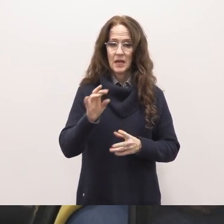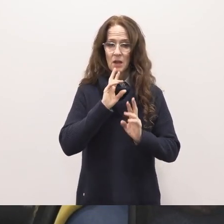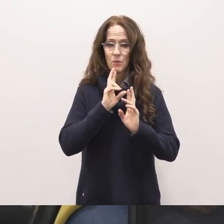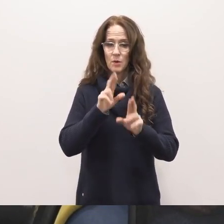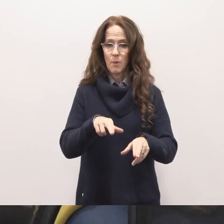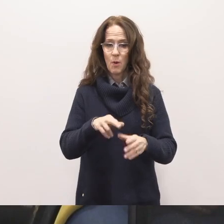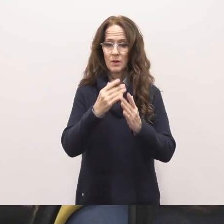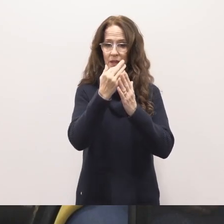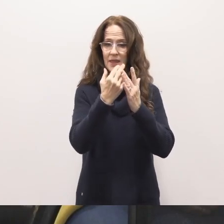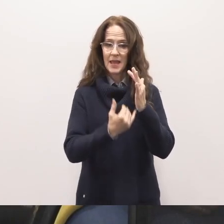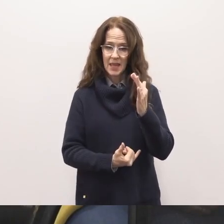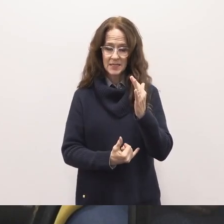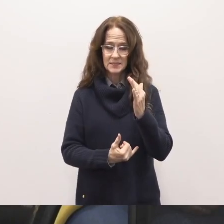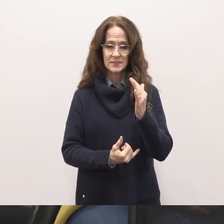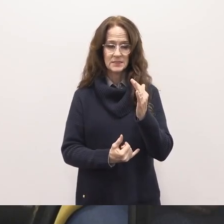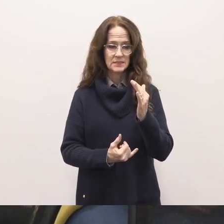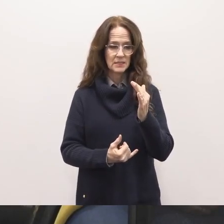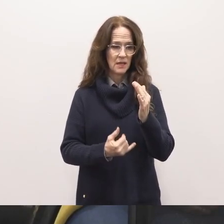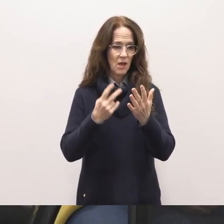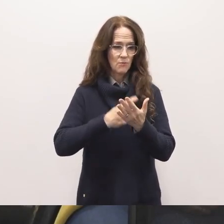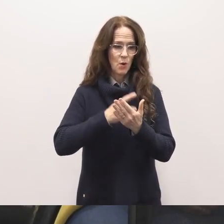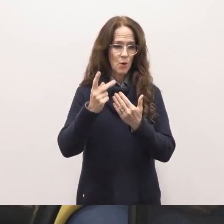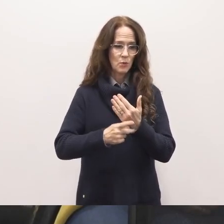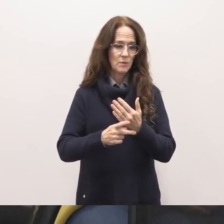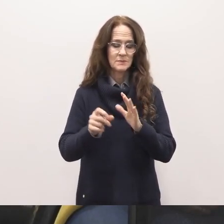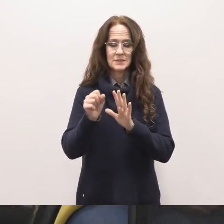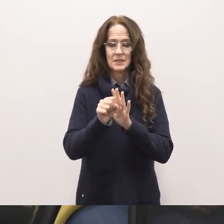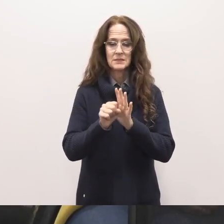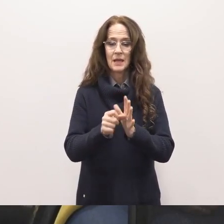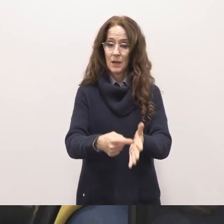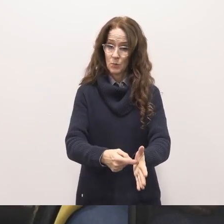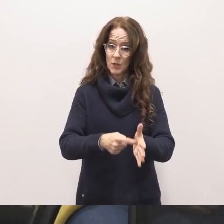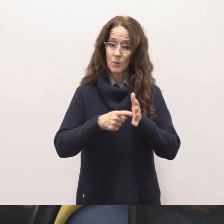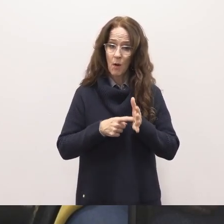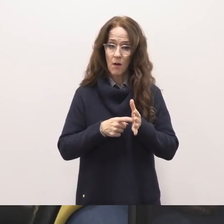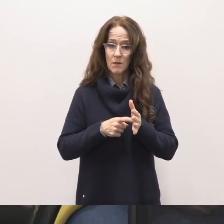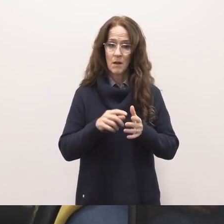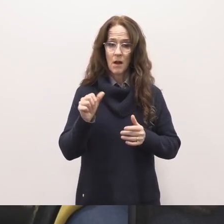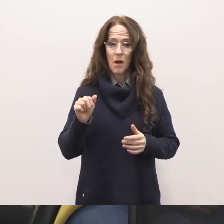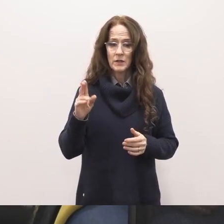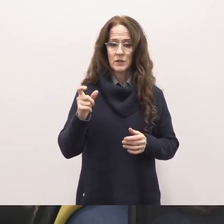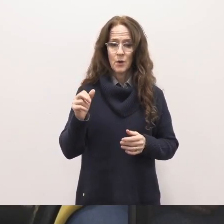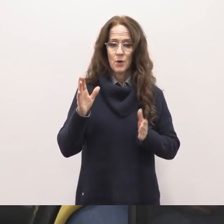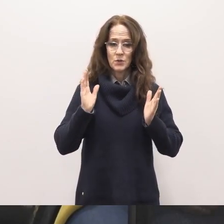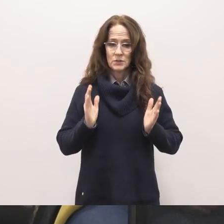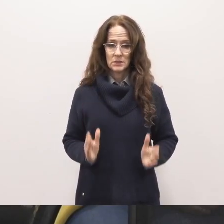the list of programs the state required auditors to look at this year. Not all of them apply,